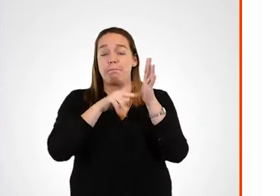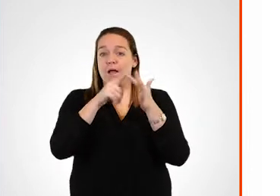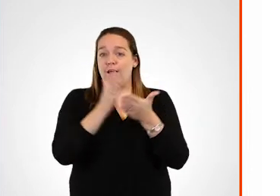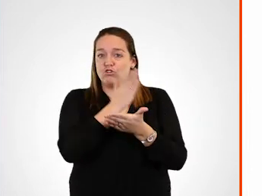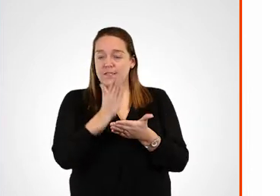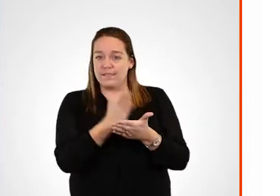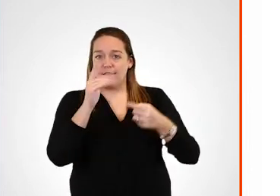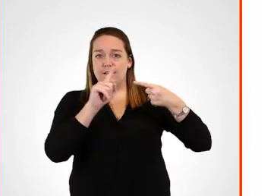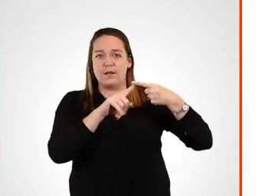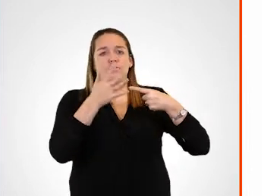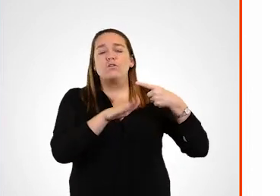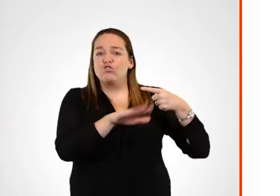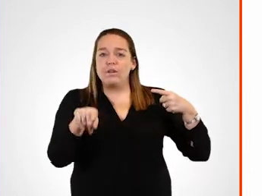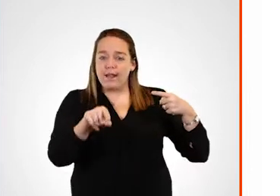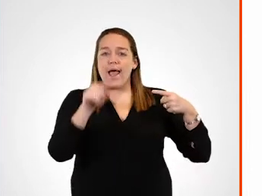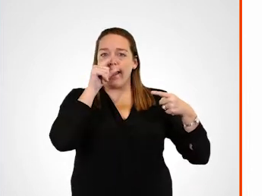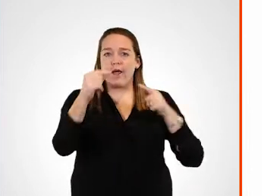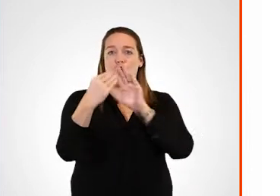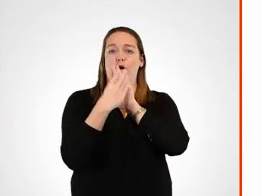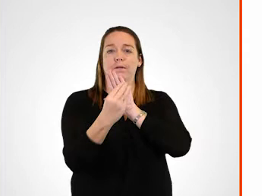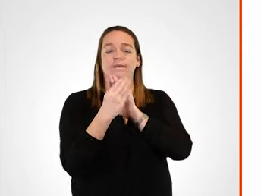that's just the ability of the child to imitate vowels and consonants